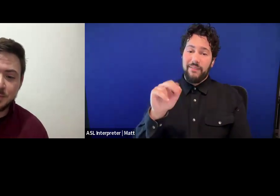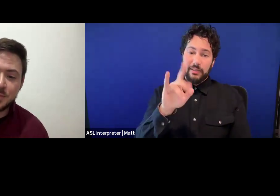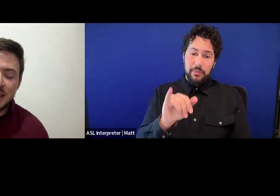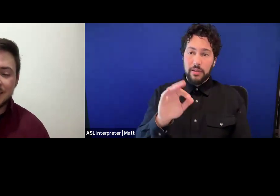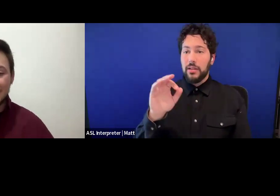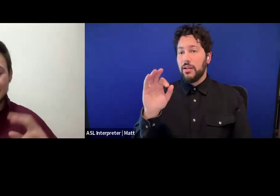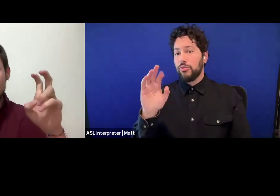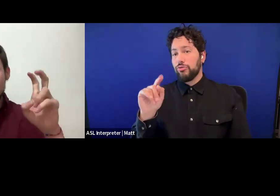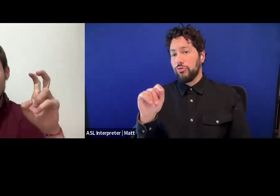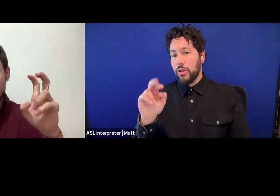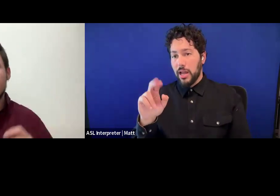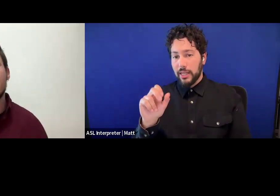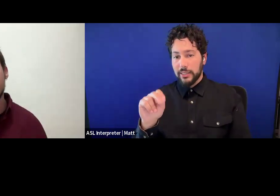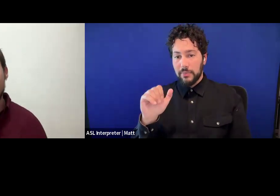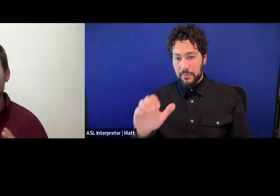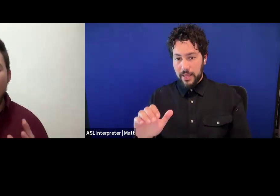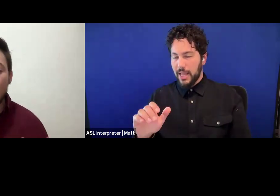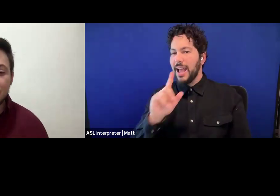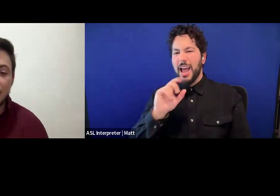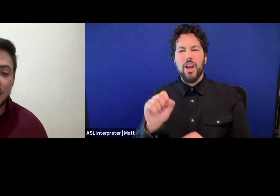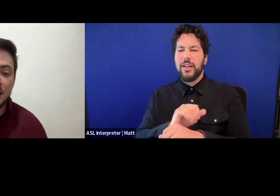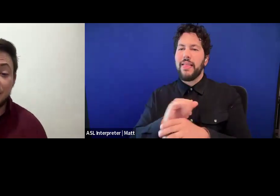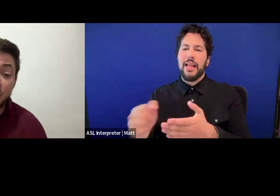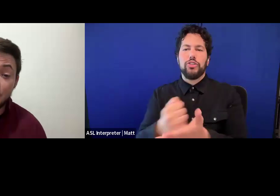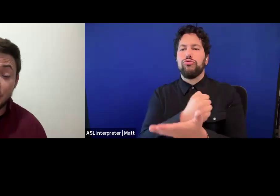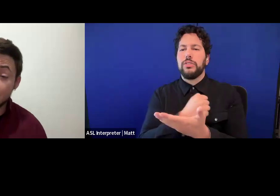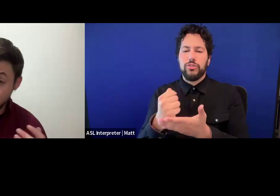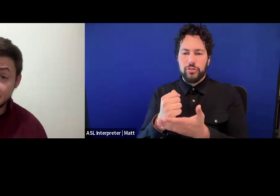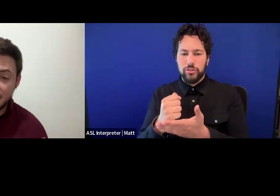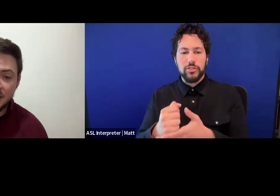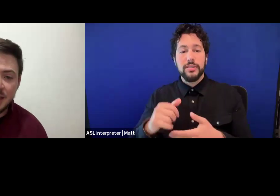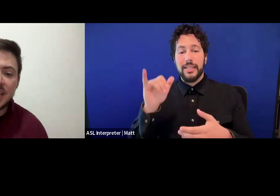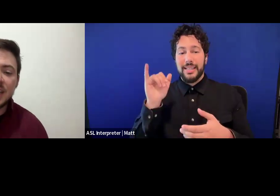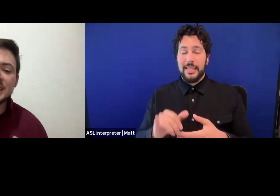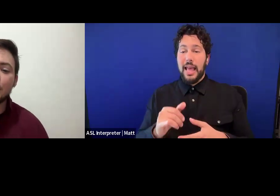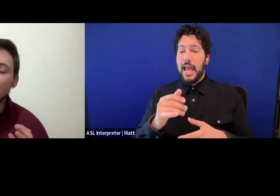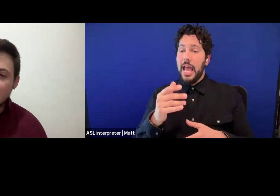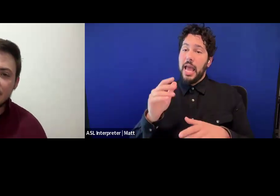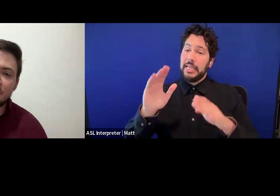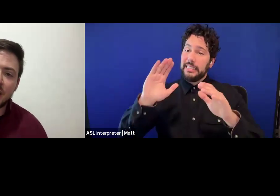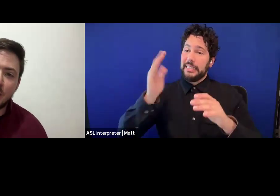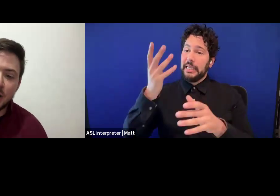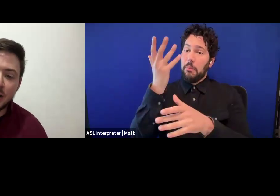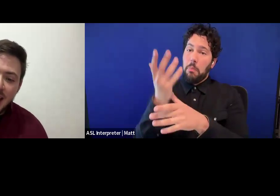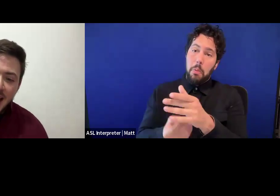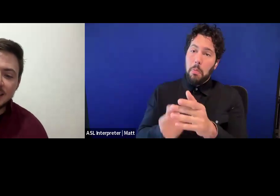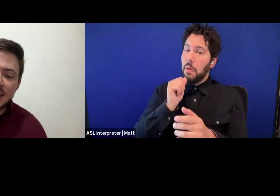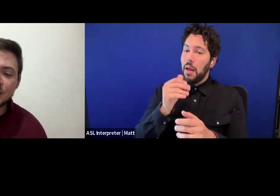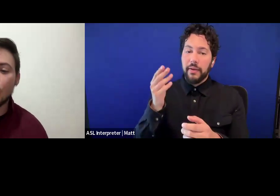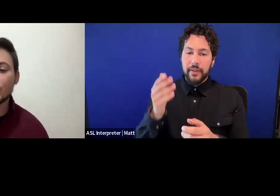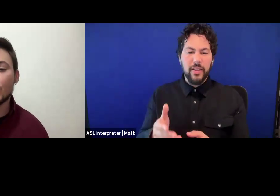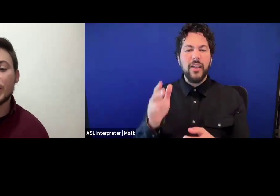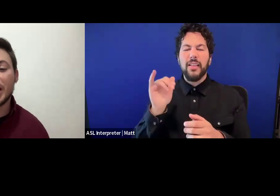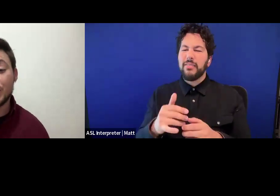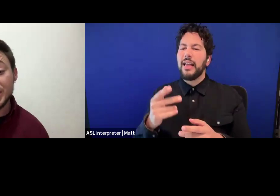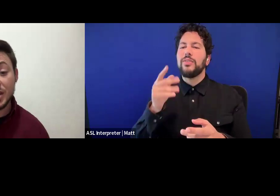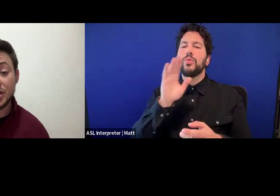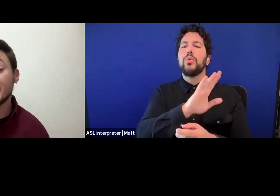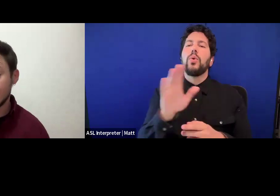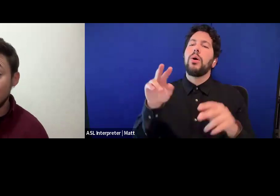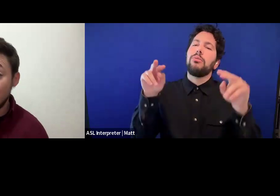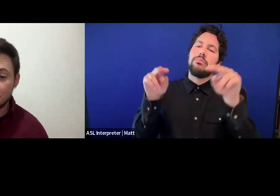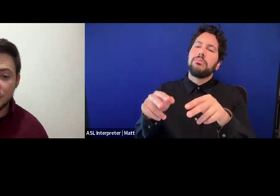That invisibility is not an optical phenomenon, he said. It is a political phenomenon, and that is also what my research is about.